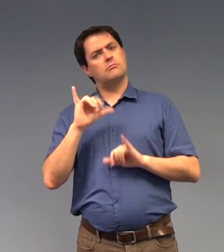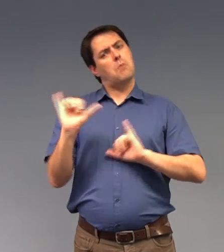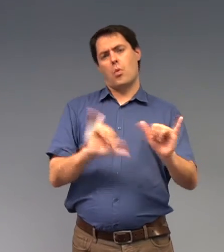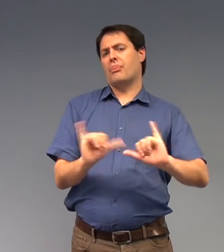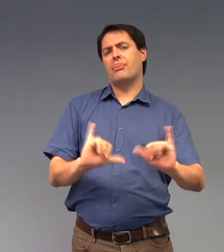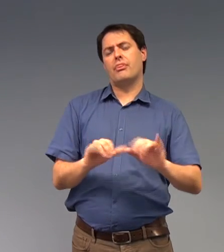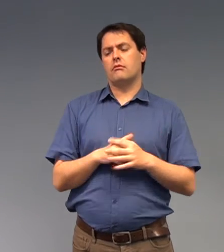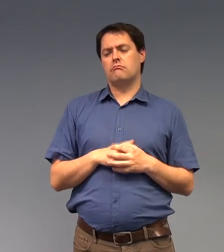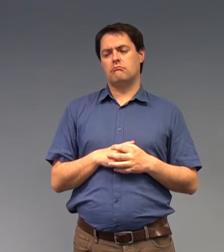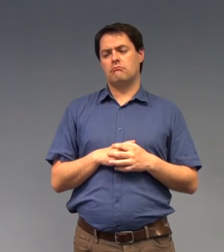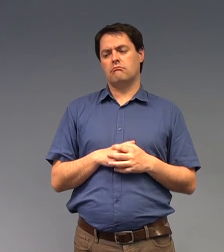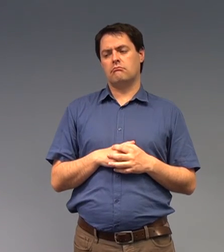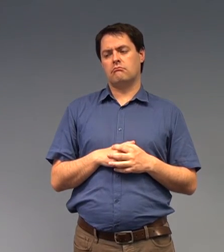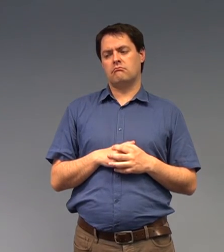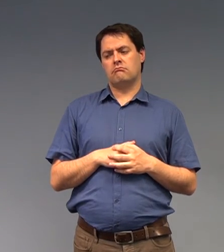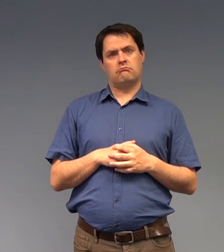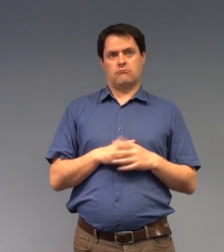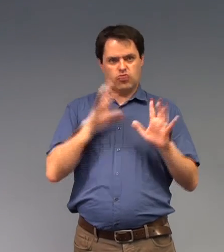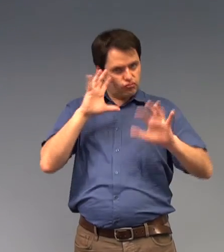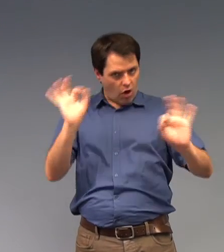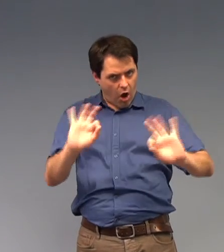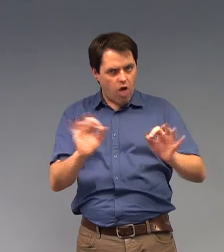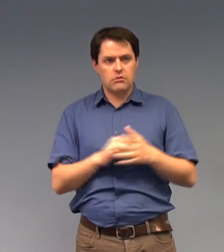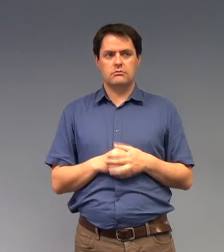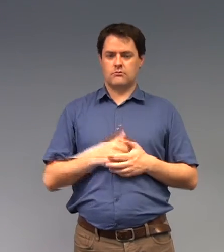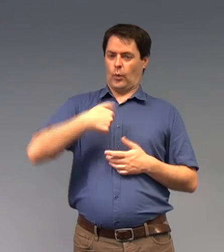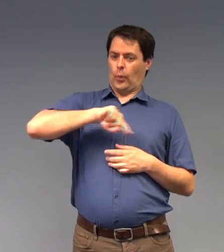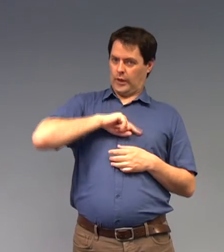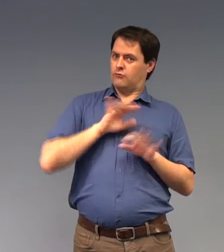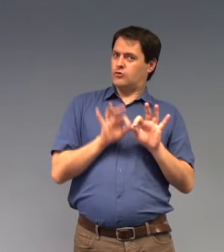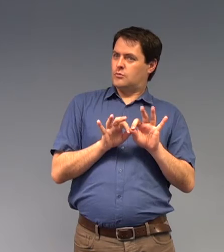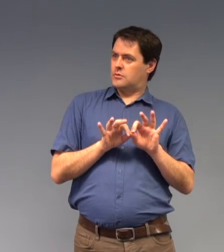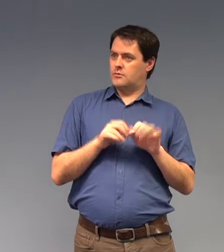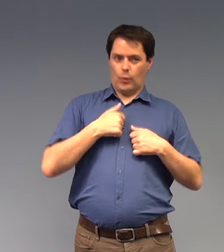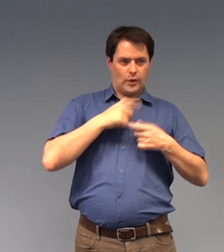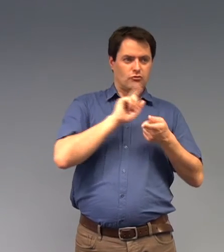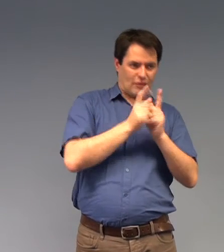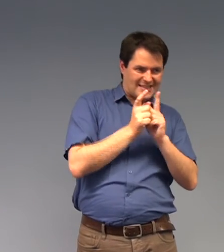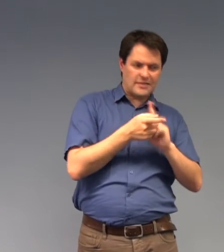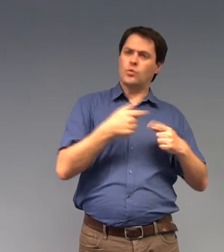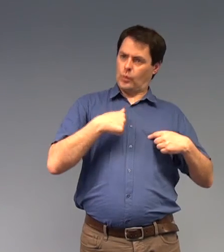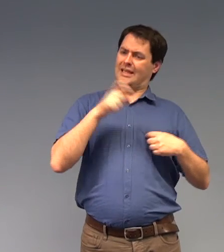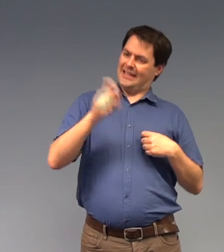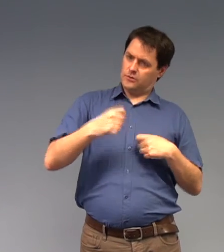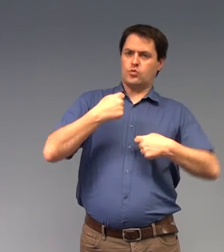Within the translations, both enrichments and impoverishments occurred. And that's not a shock.